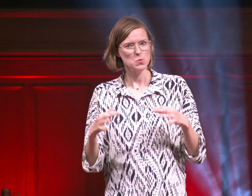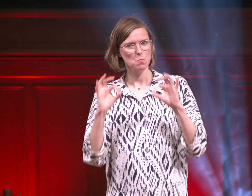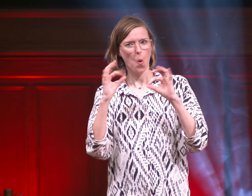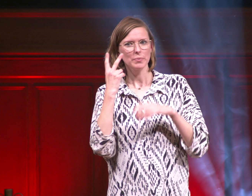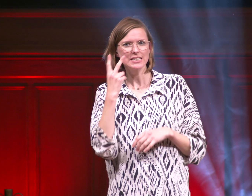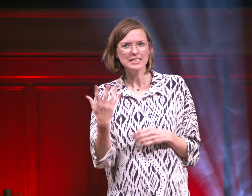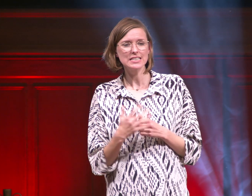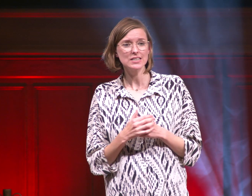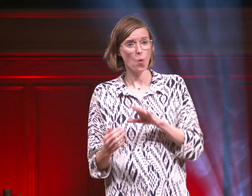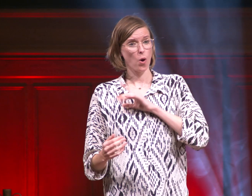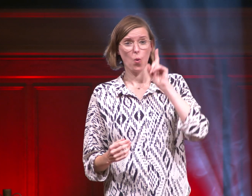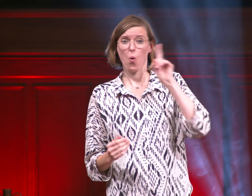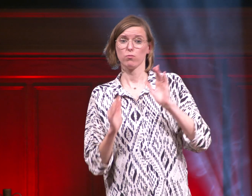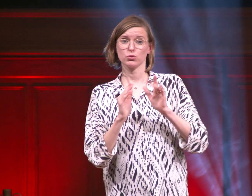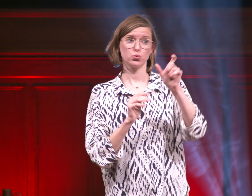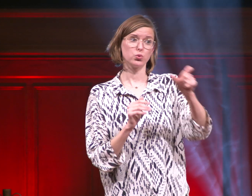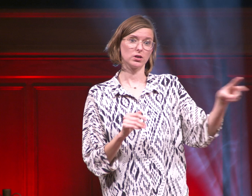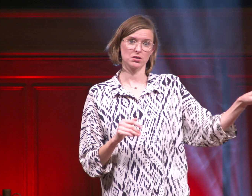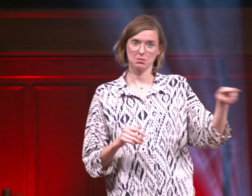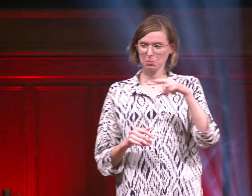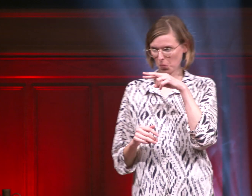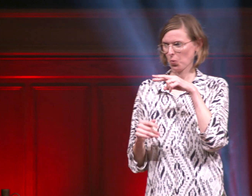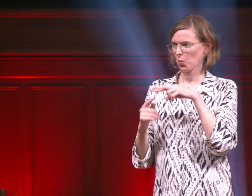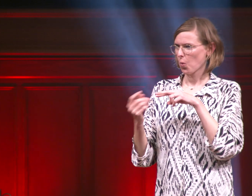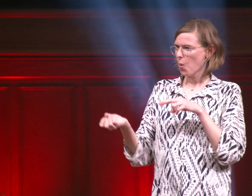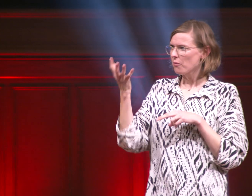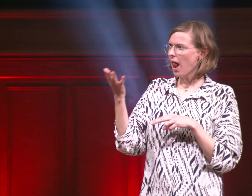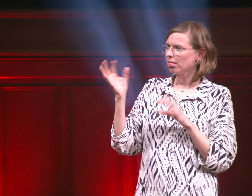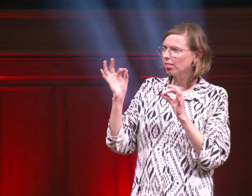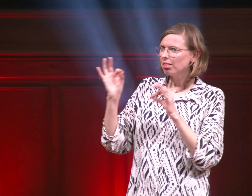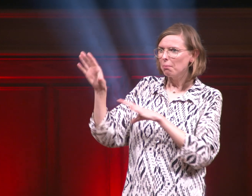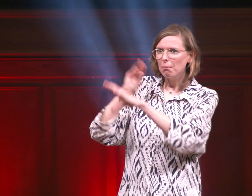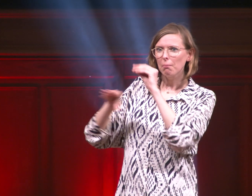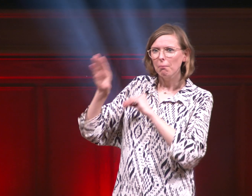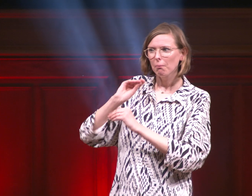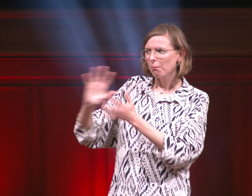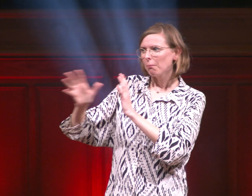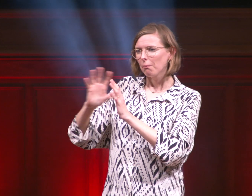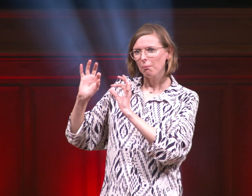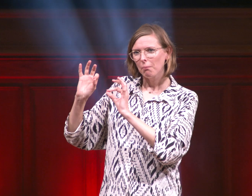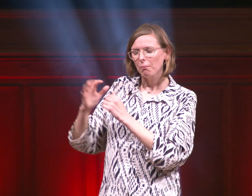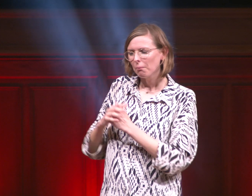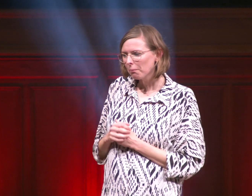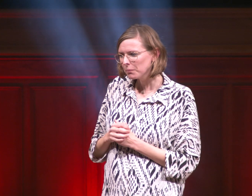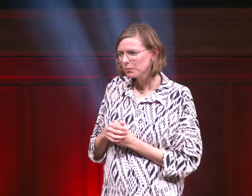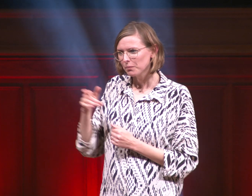It's very visual, and it's very beautiful to see. Also for hearing people, it intrigues them. They notice it.